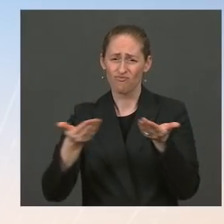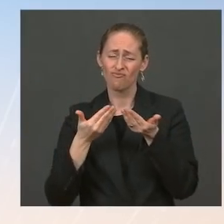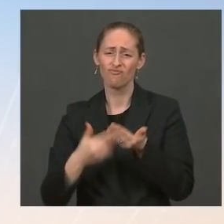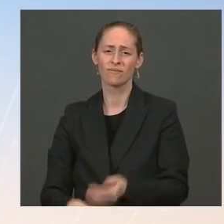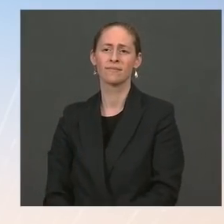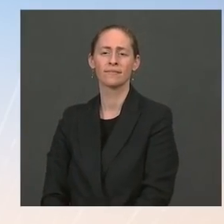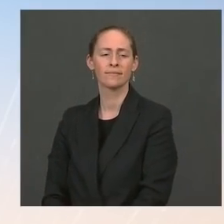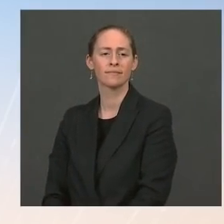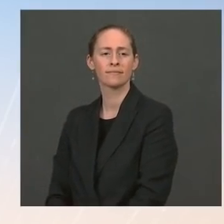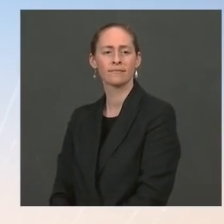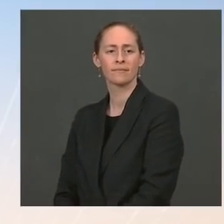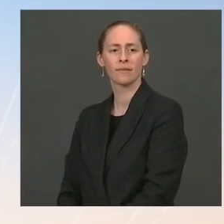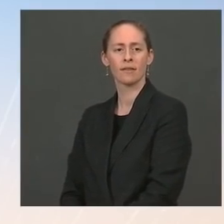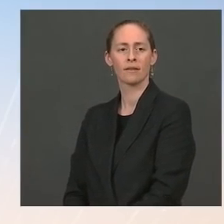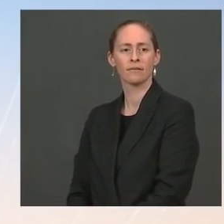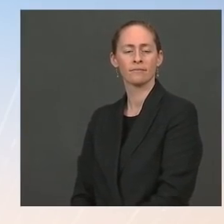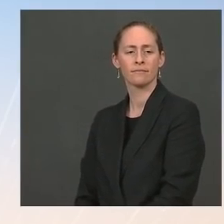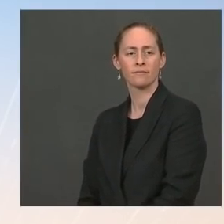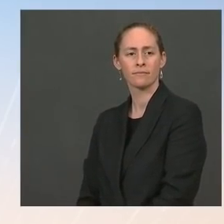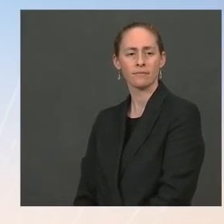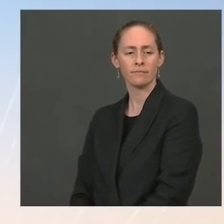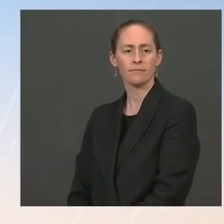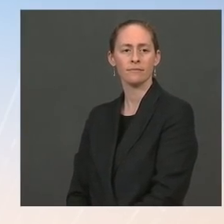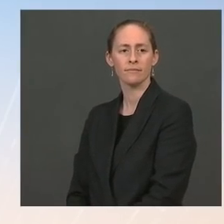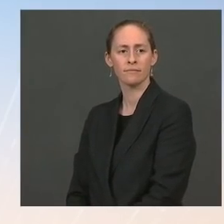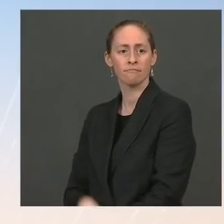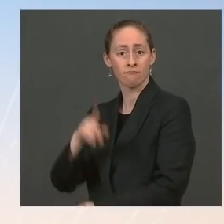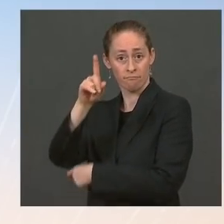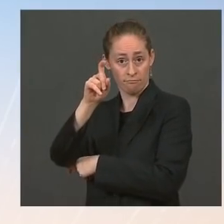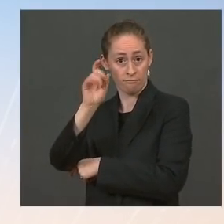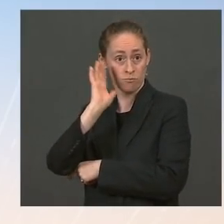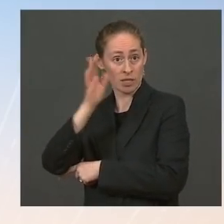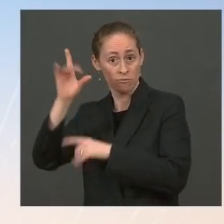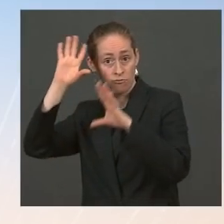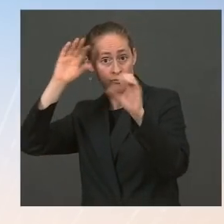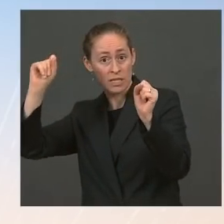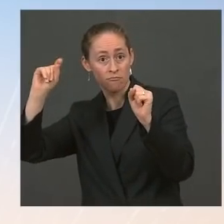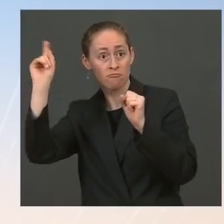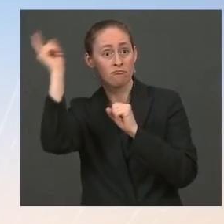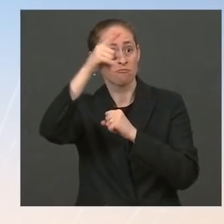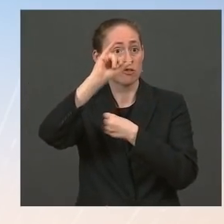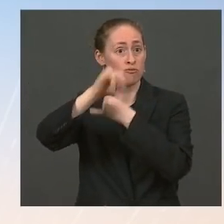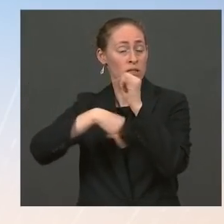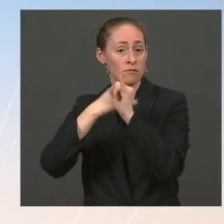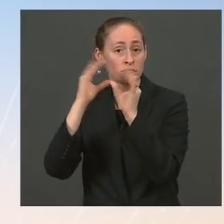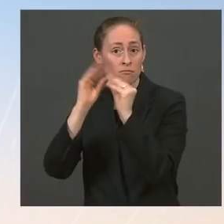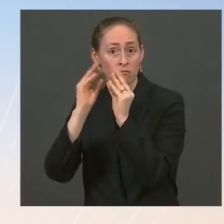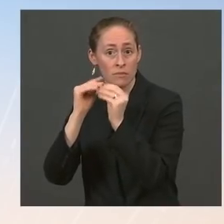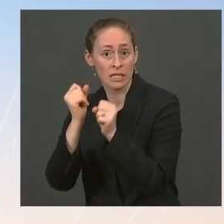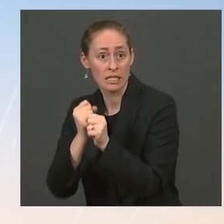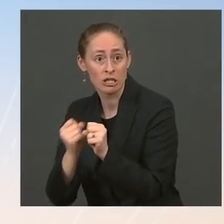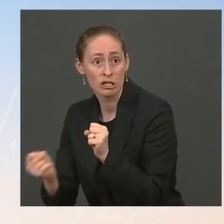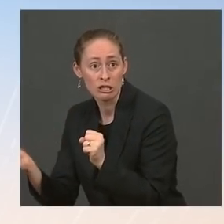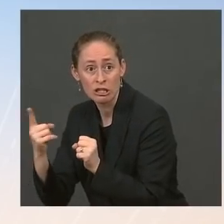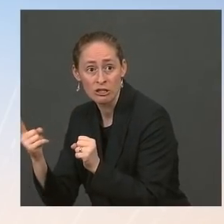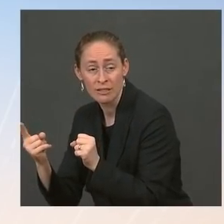Ms. Psaki: I don't have any travel or anything to preview for early next year. It now feels like it's coming soon, even though I long felt like it was long ago.